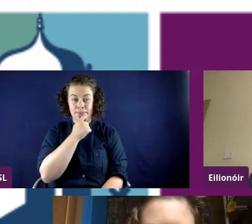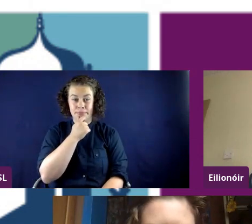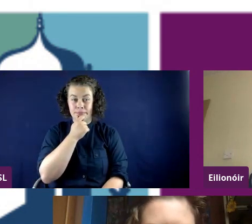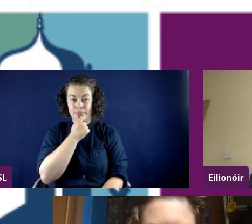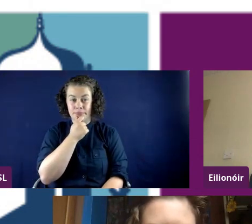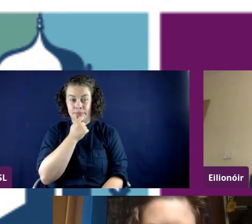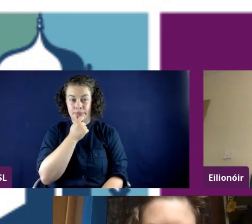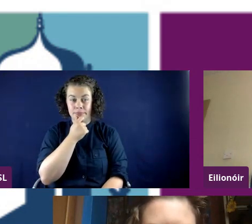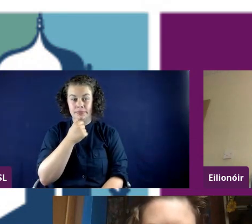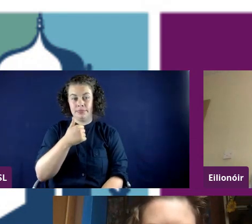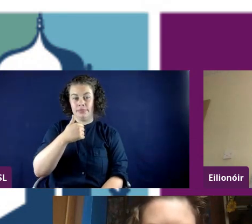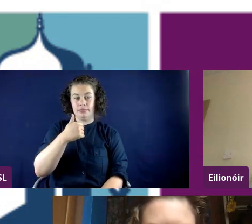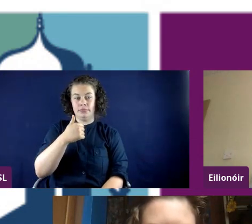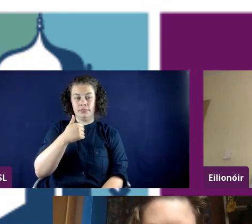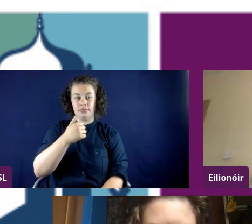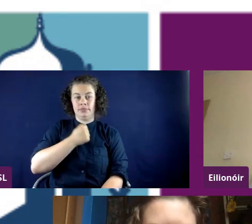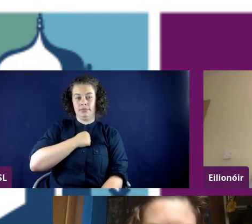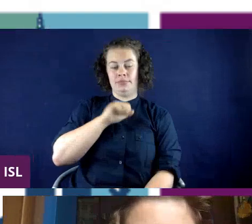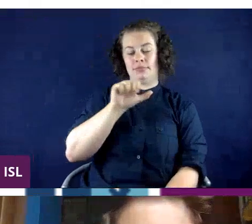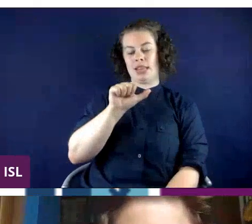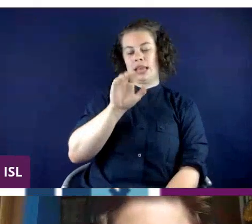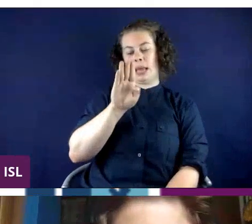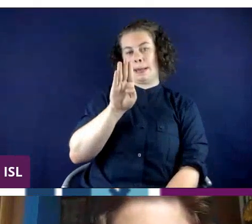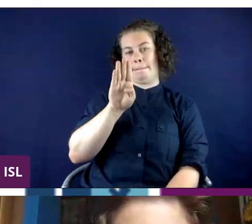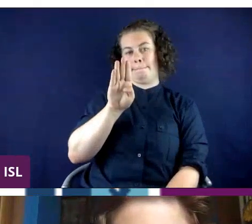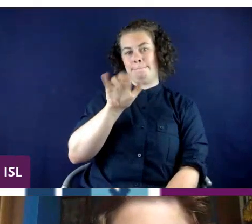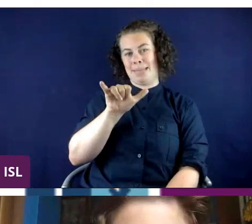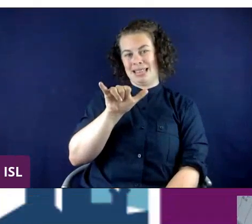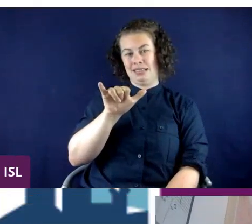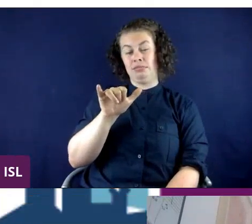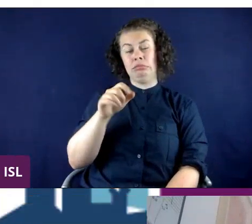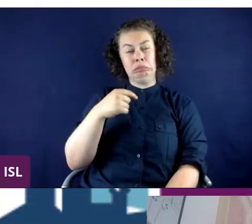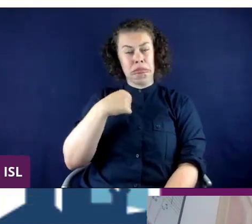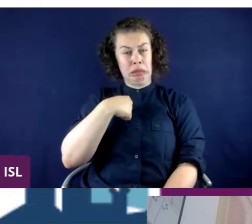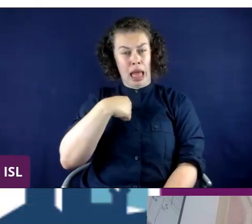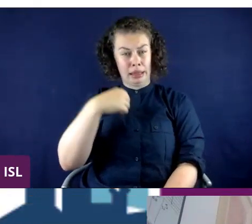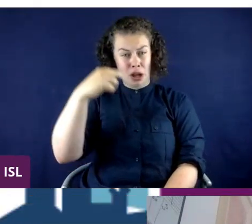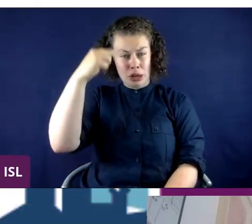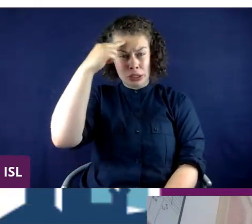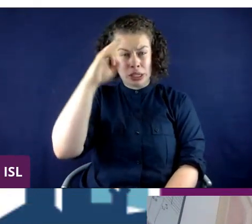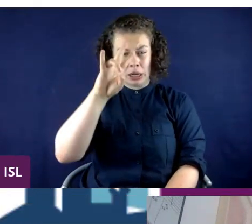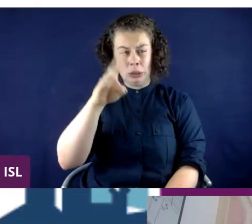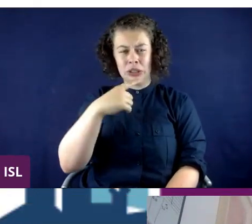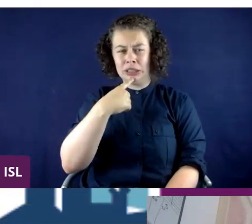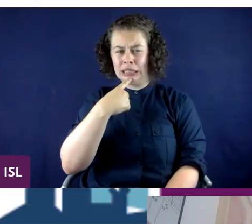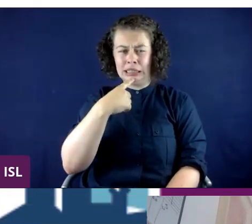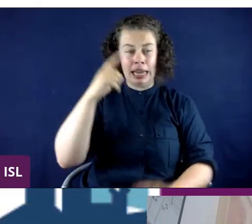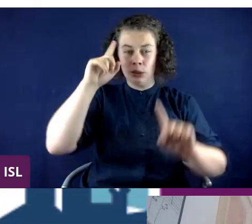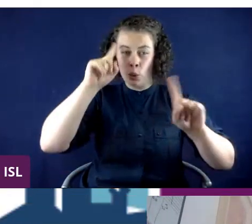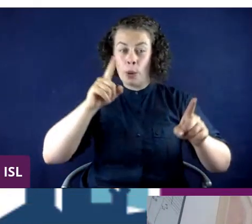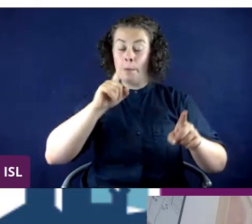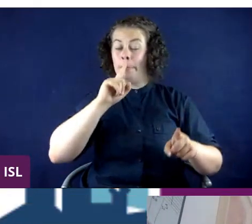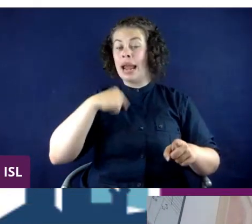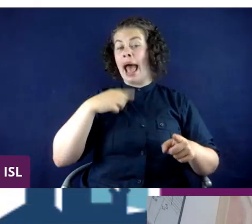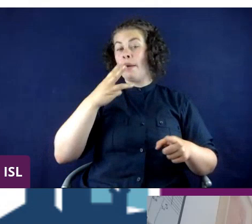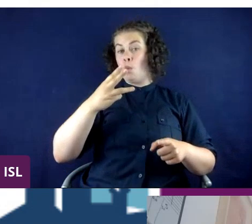I am not sure I understand the question exactly so I will answer it as I understand it